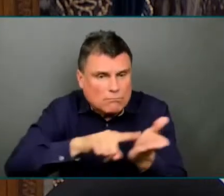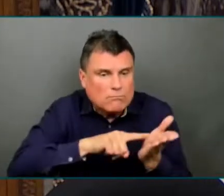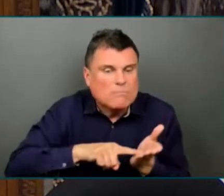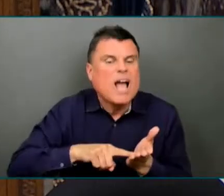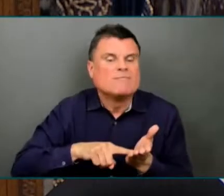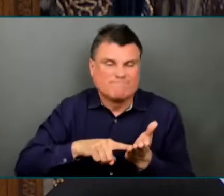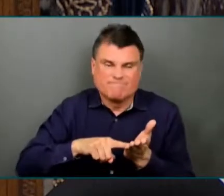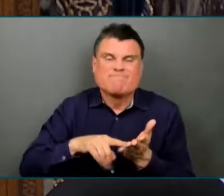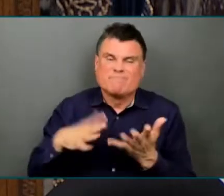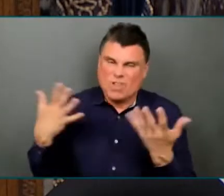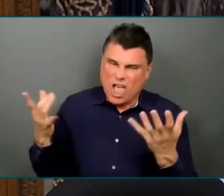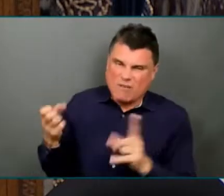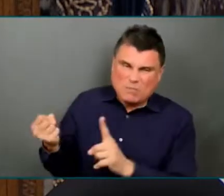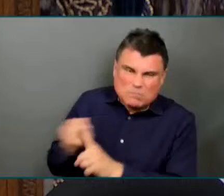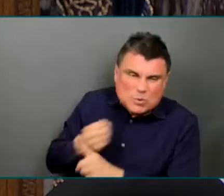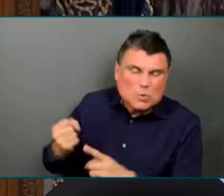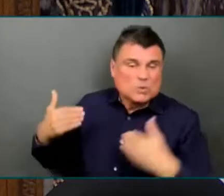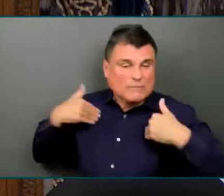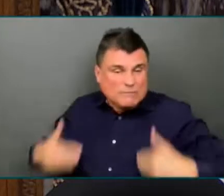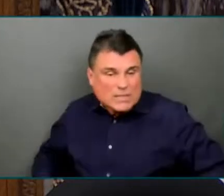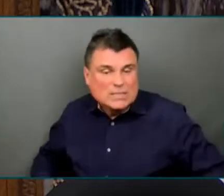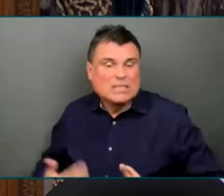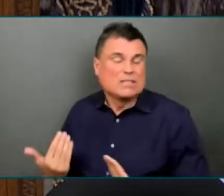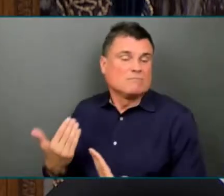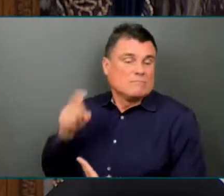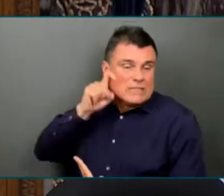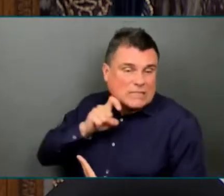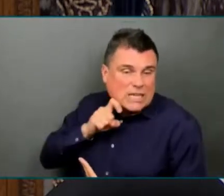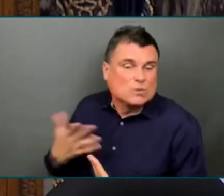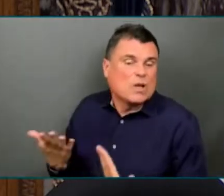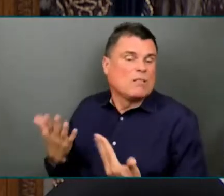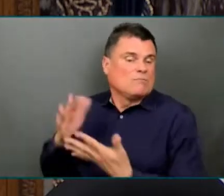However, the provincial government at the time did not accept the findings in the McCallum report.